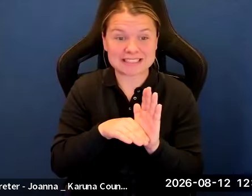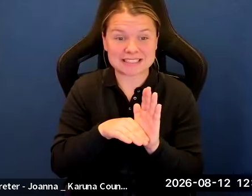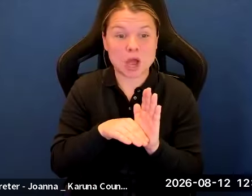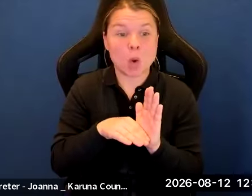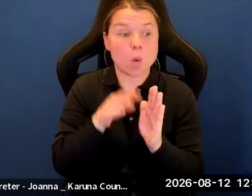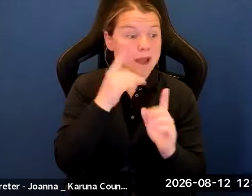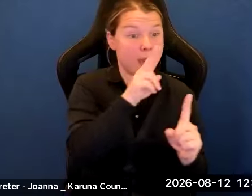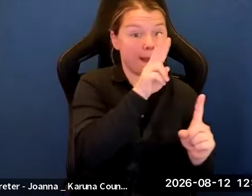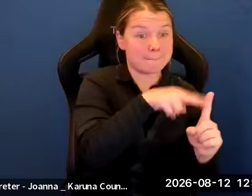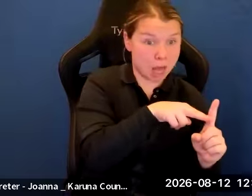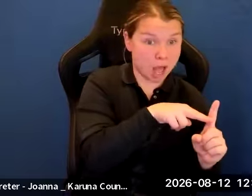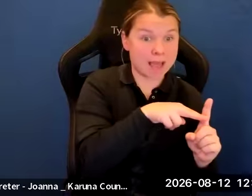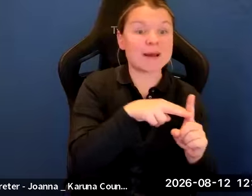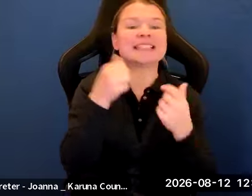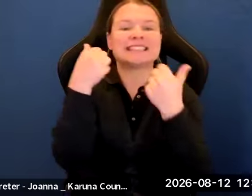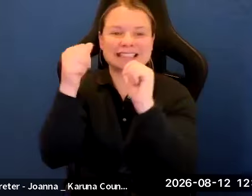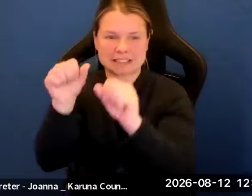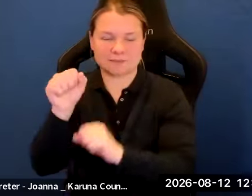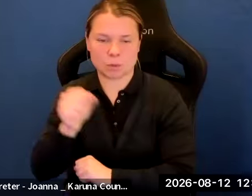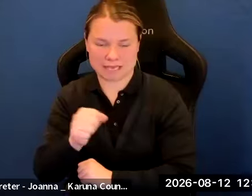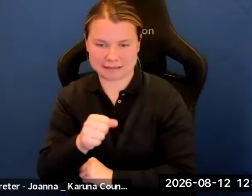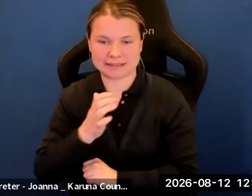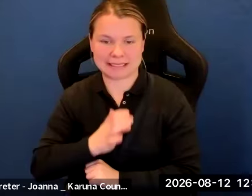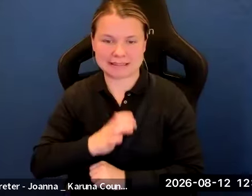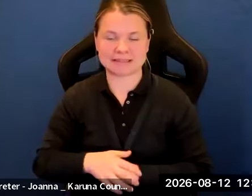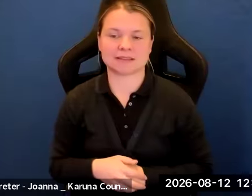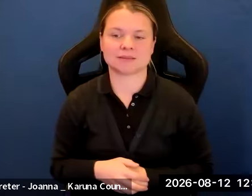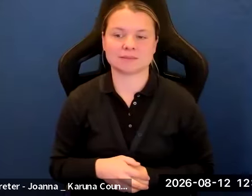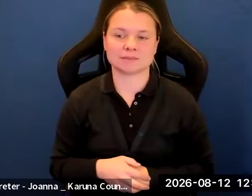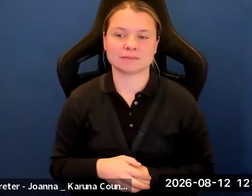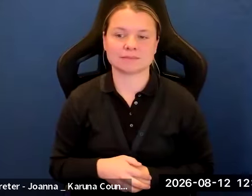ethics approval at the time of application. It is enough to